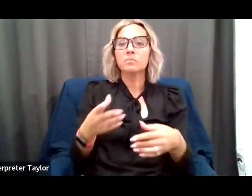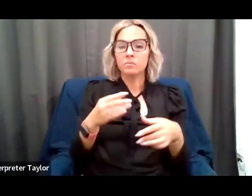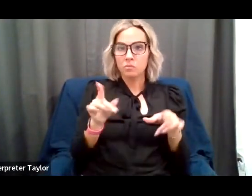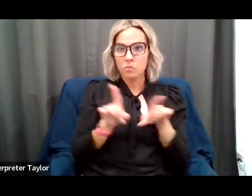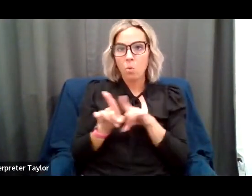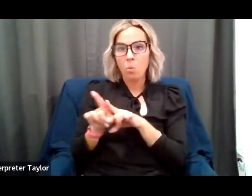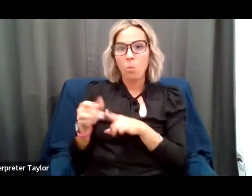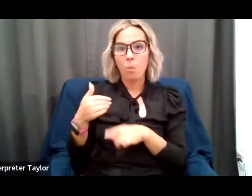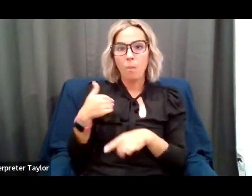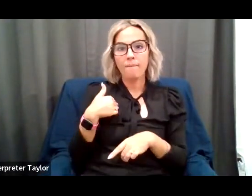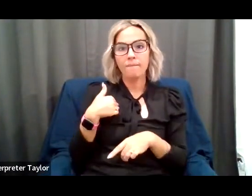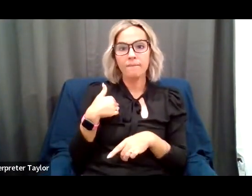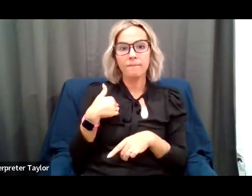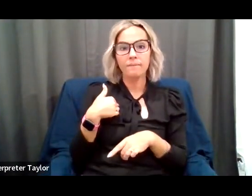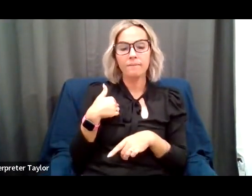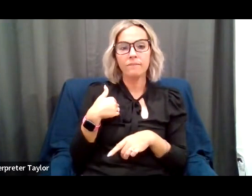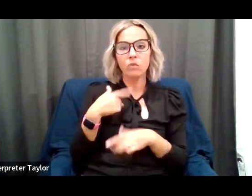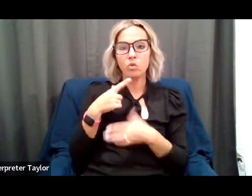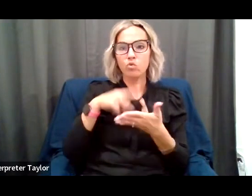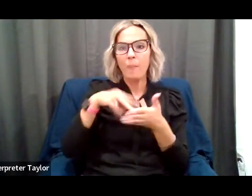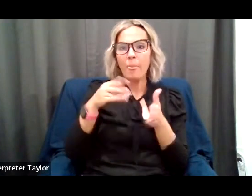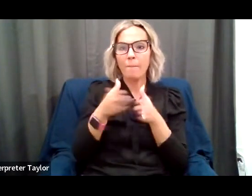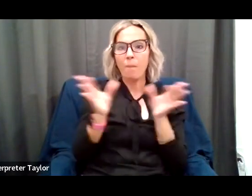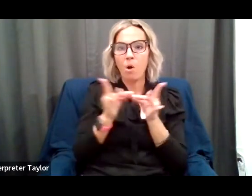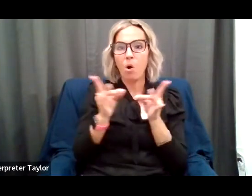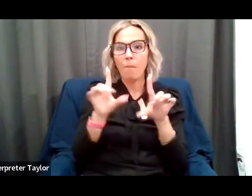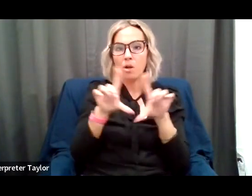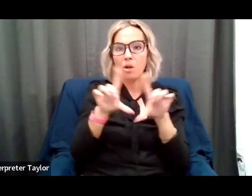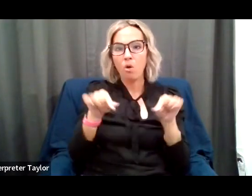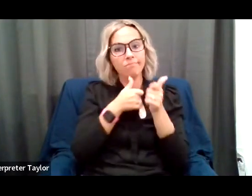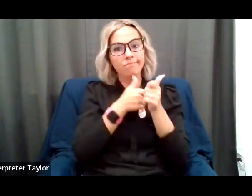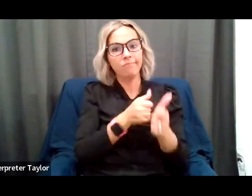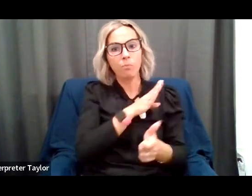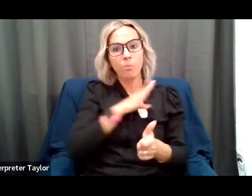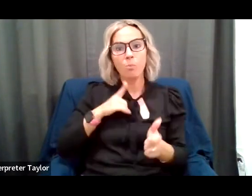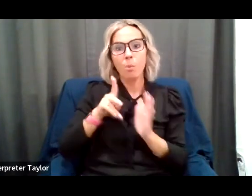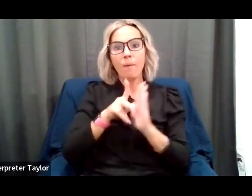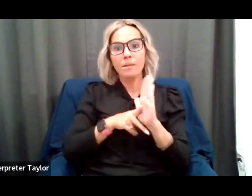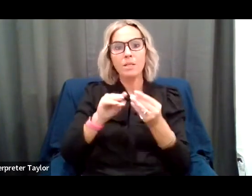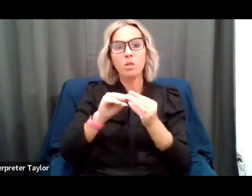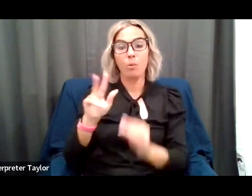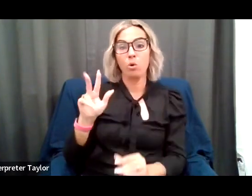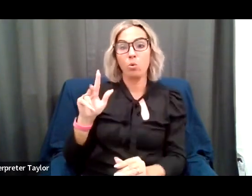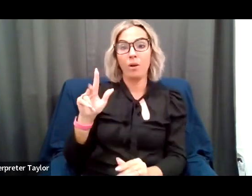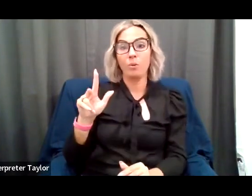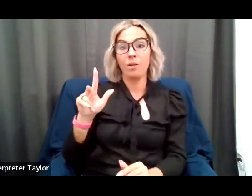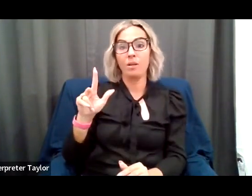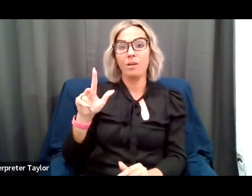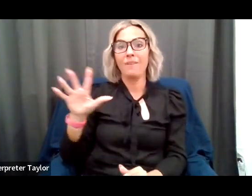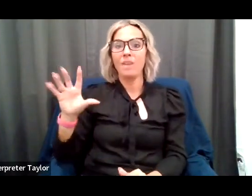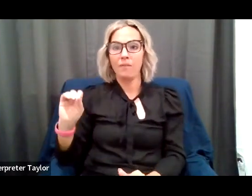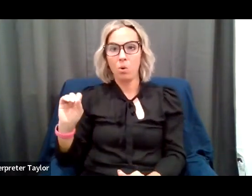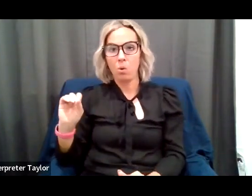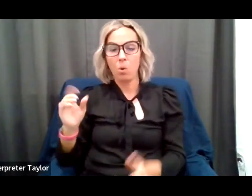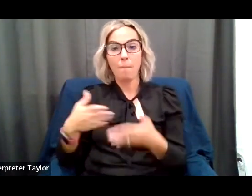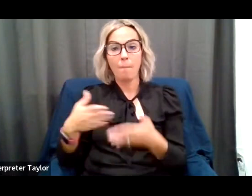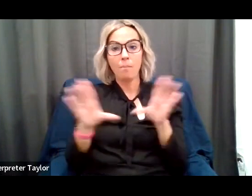to read the public comments card pursuant to Board policy #2350: "Public comment may be limited to